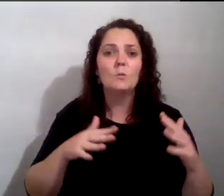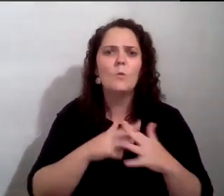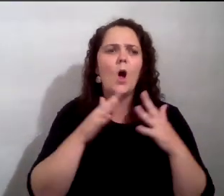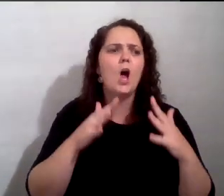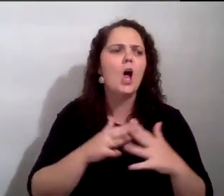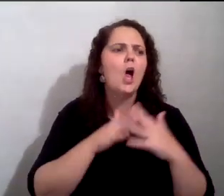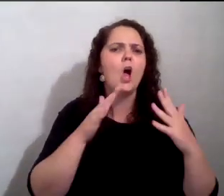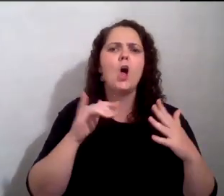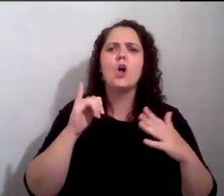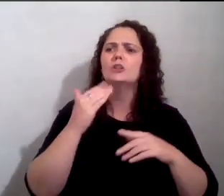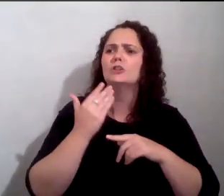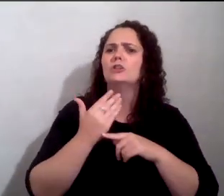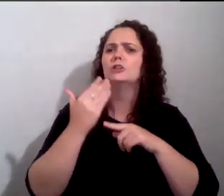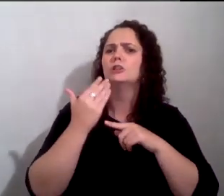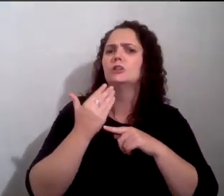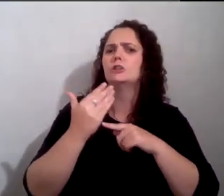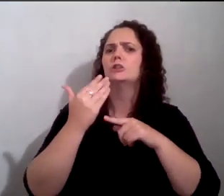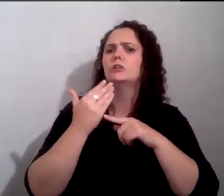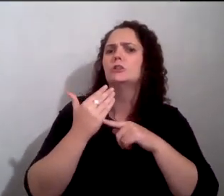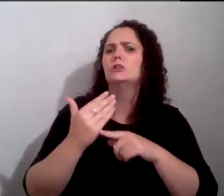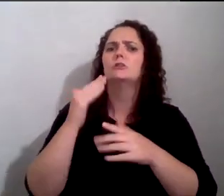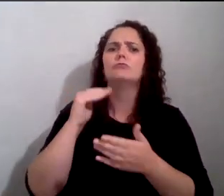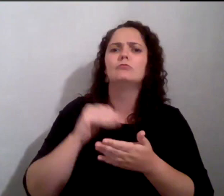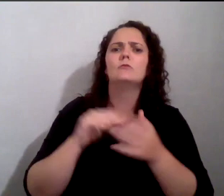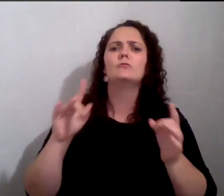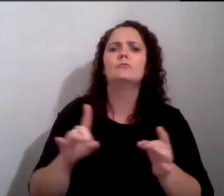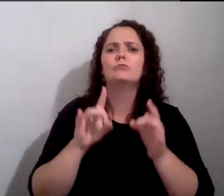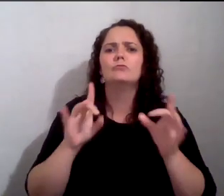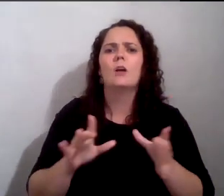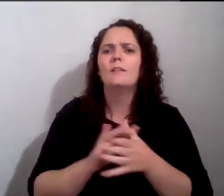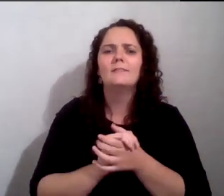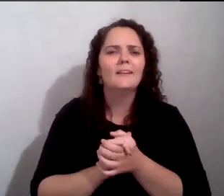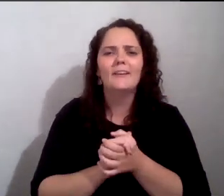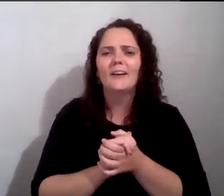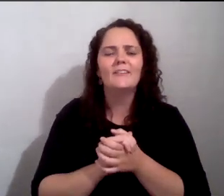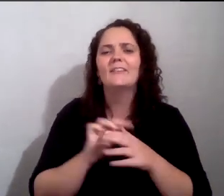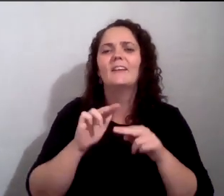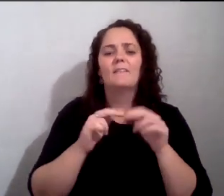painting or a pioneering landscape of the Australian impressionists you know.